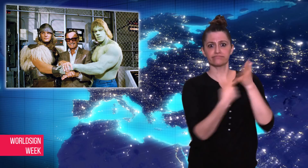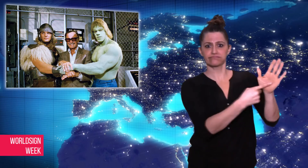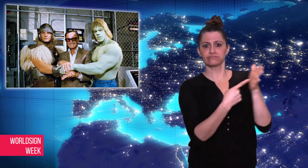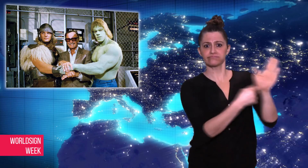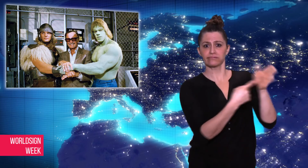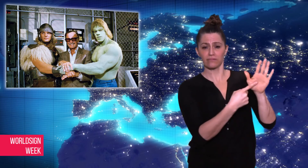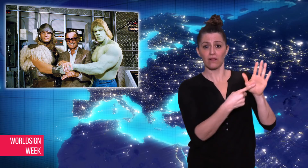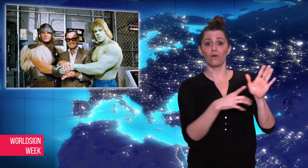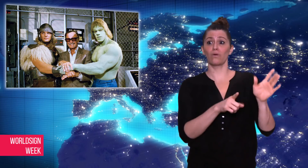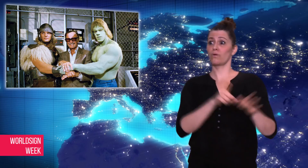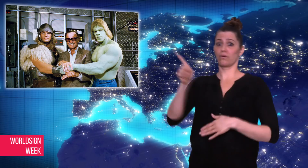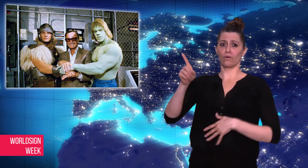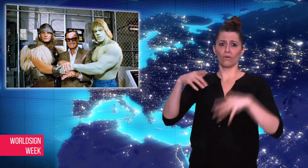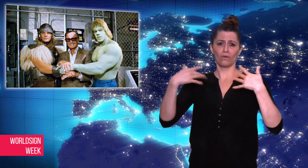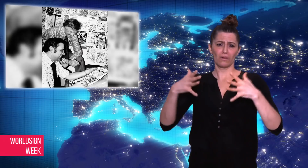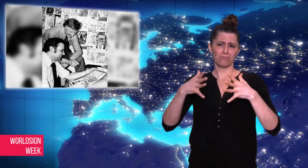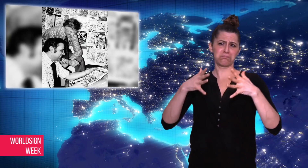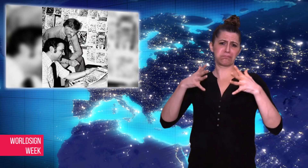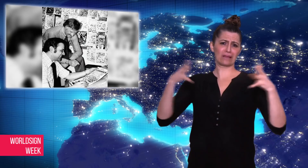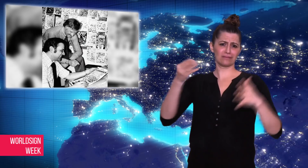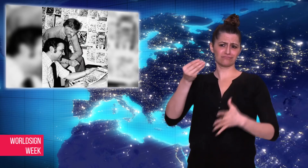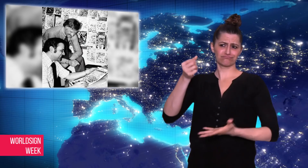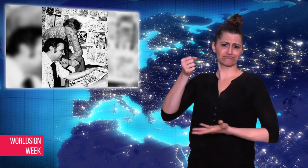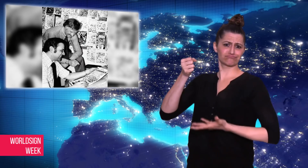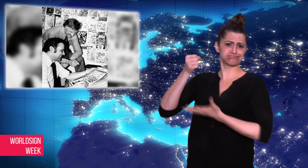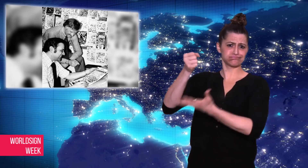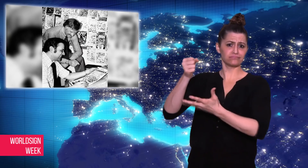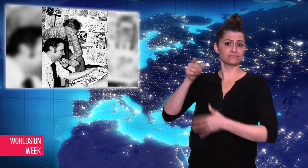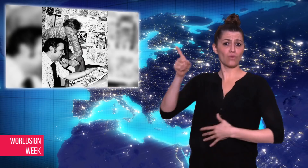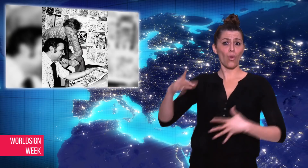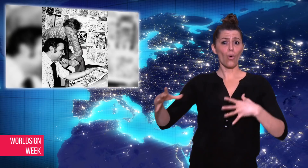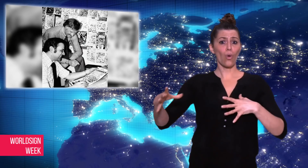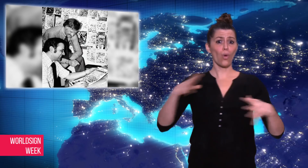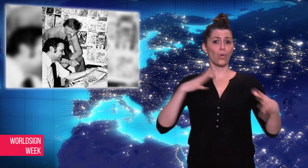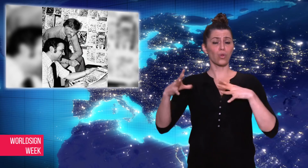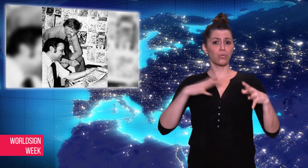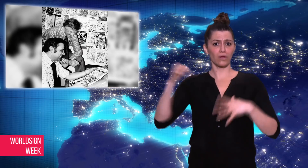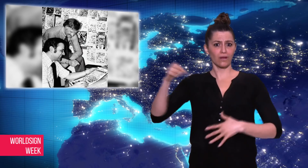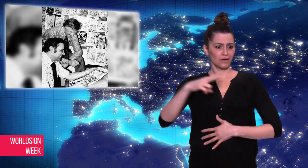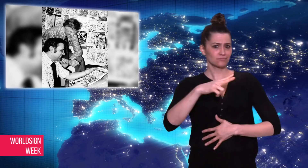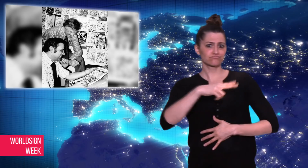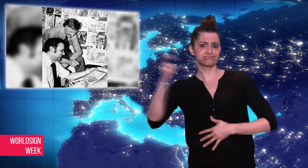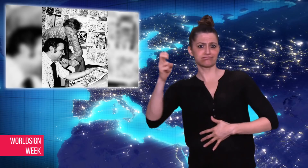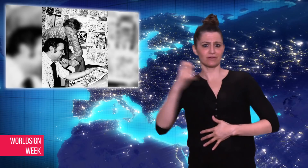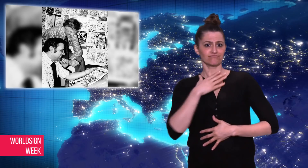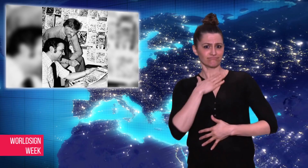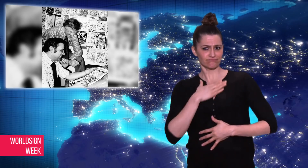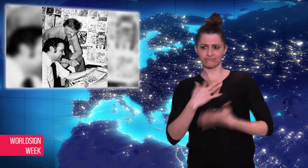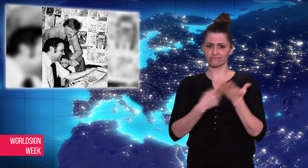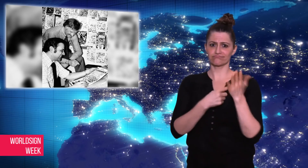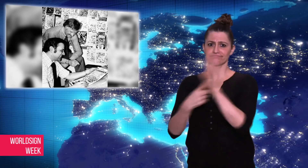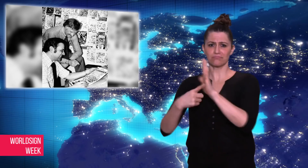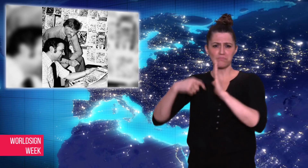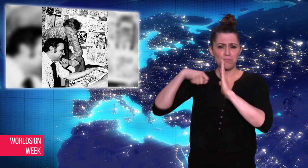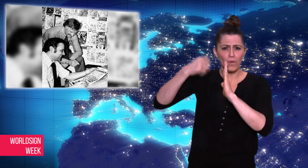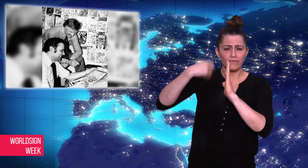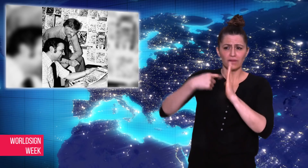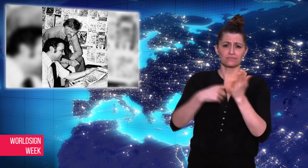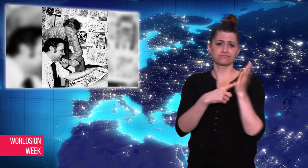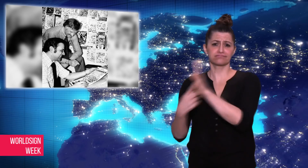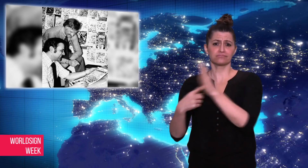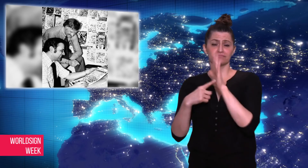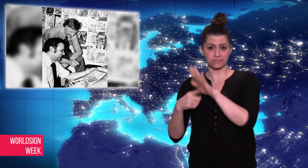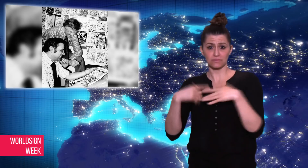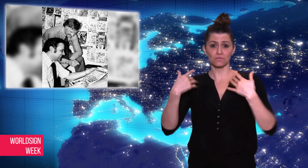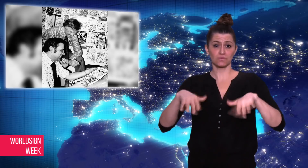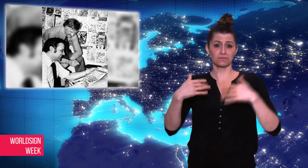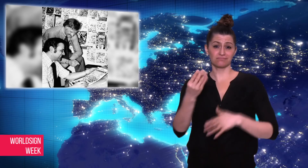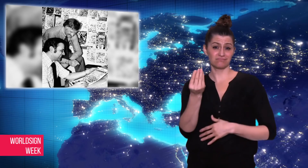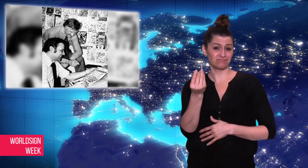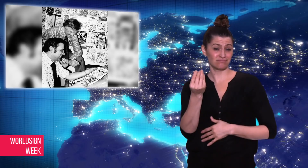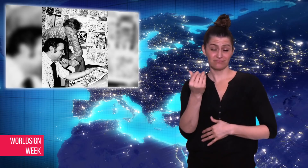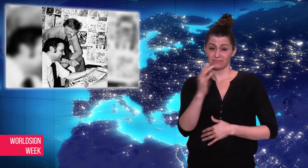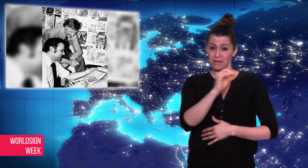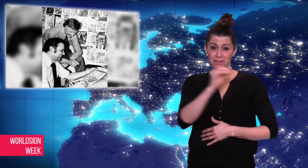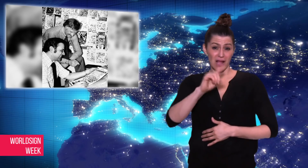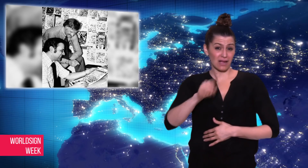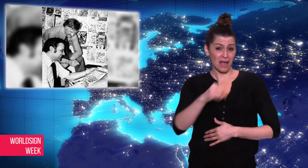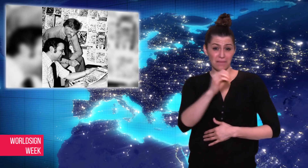Hollywood movies earning billions of dollars worldwide.